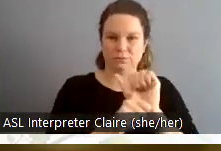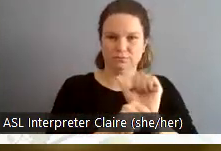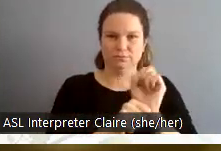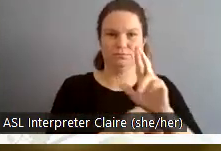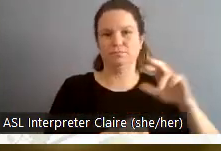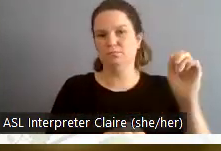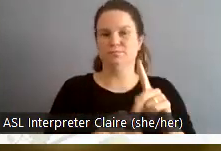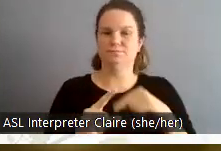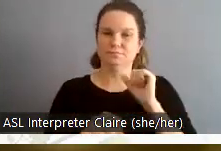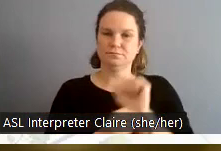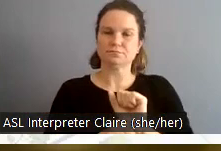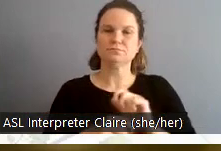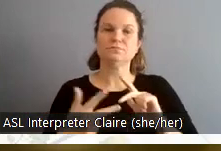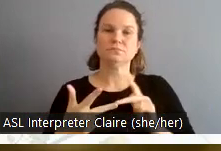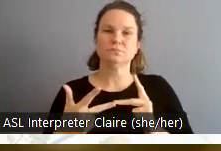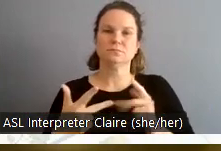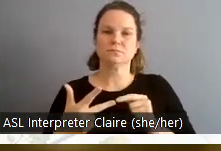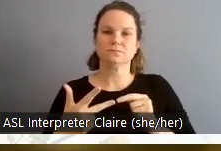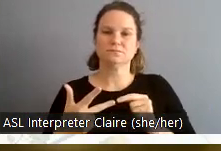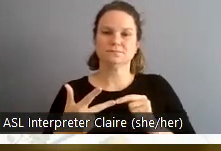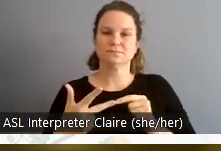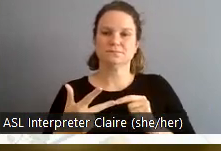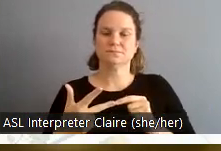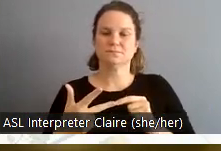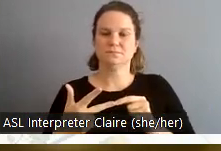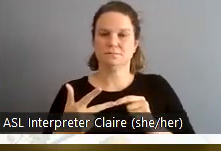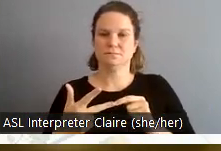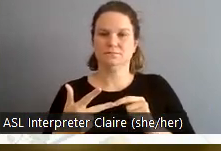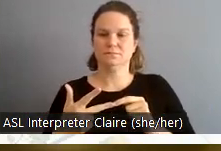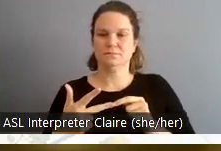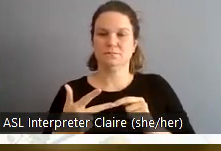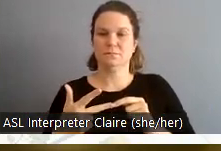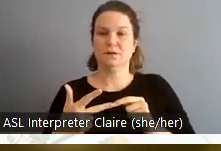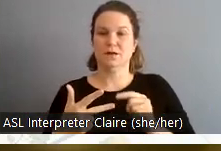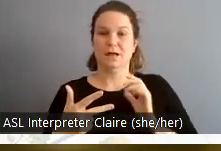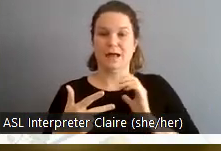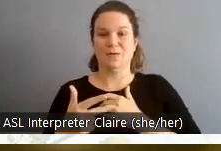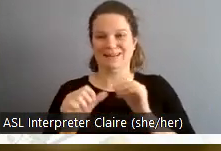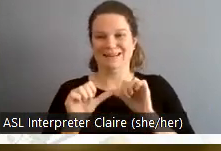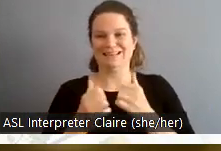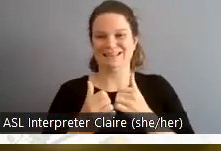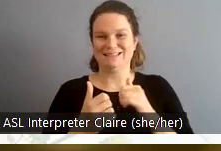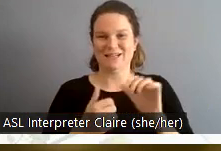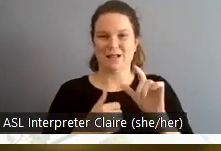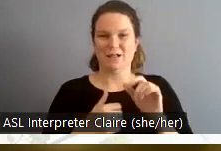work. And then finally, no spoilers there with our our agency logo, but I'll